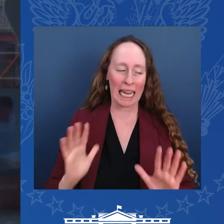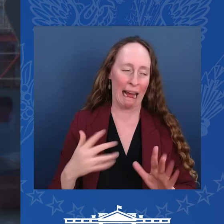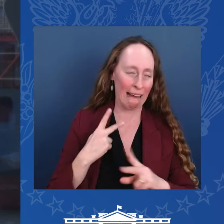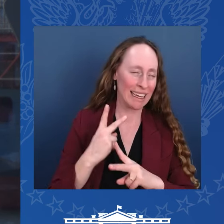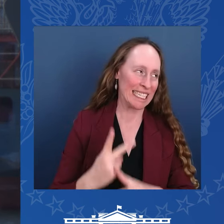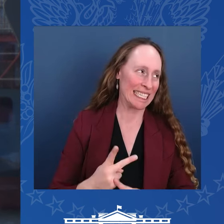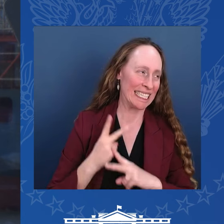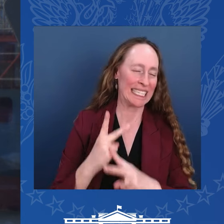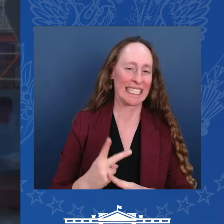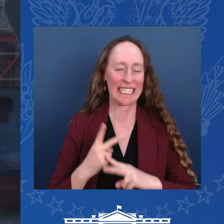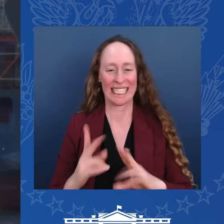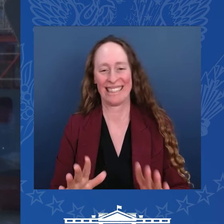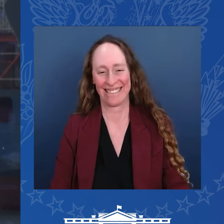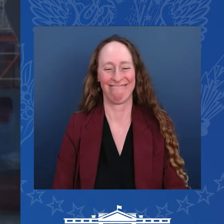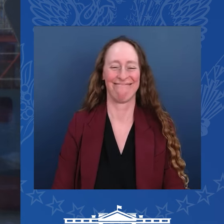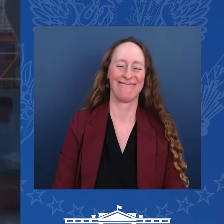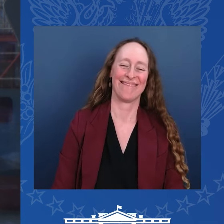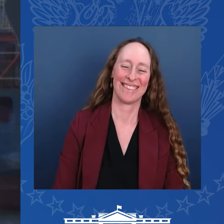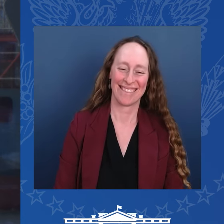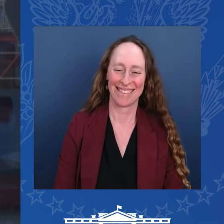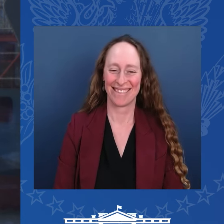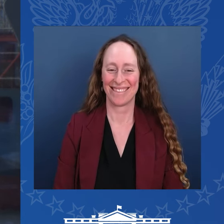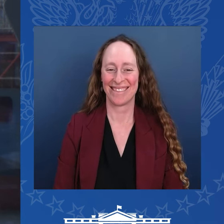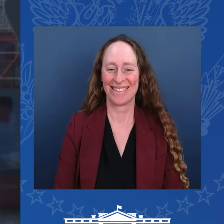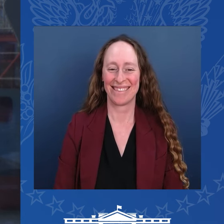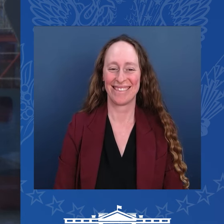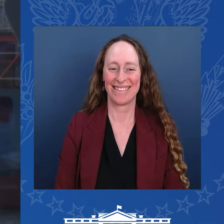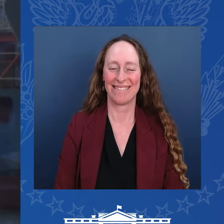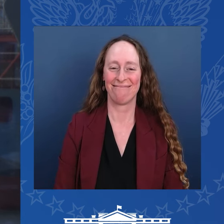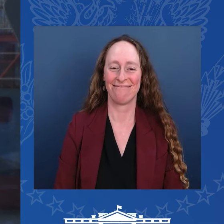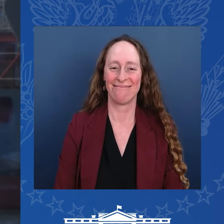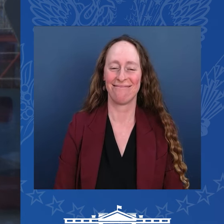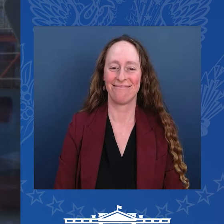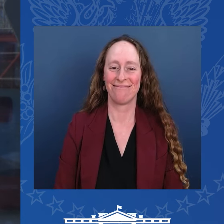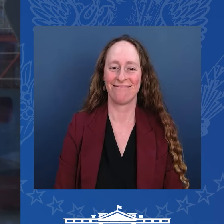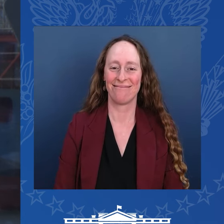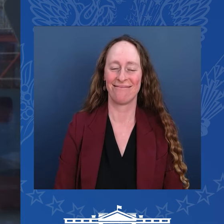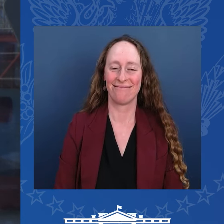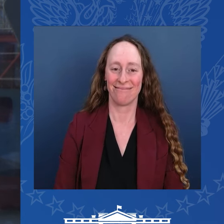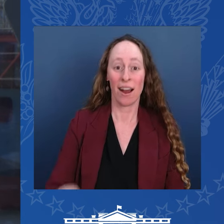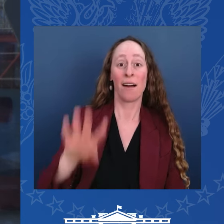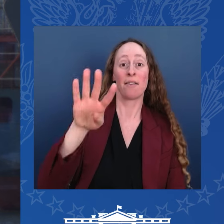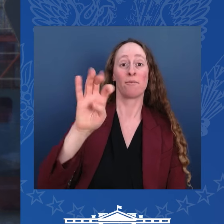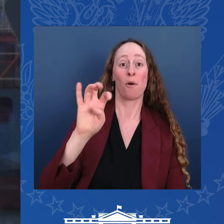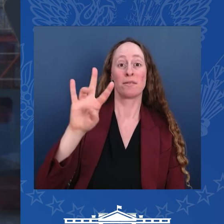But it's also includes a $447 million for the Port of Baltimore upgrade its cargo equipment,